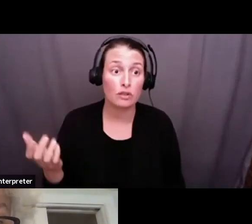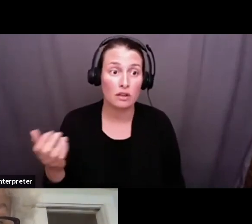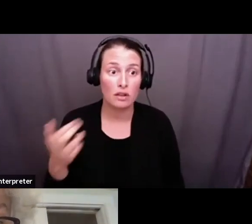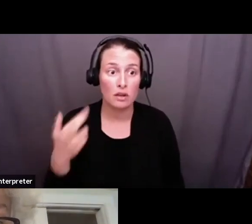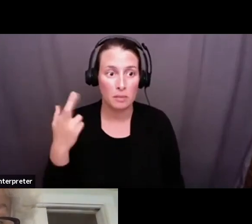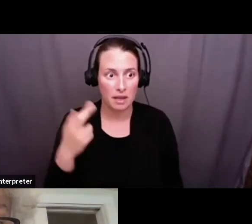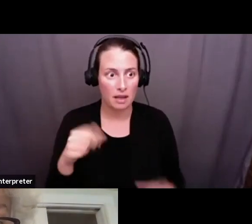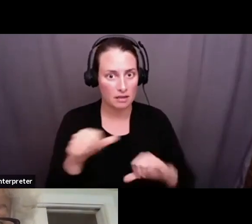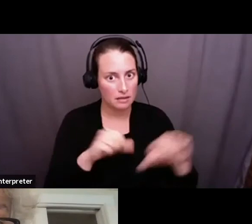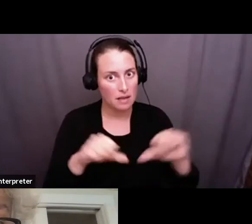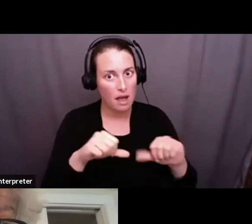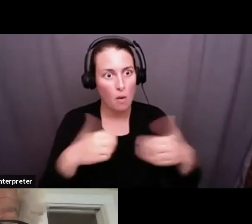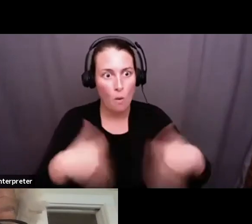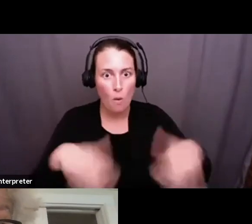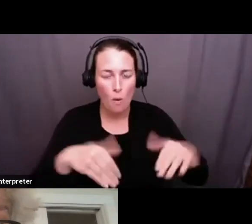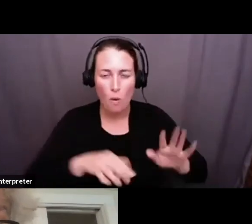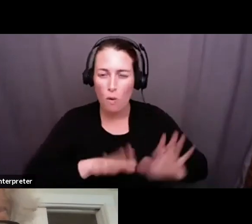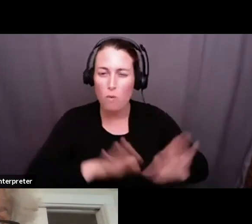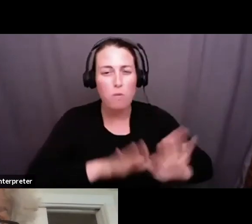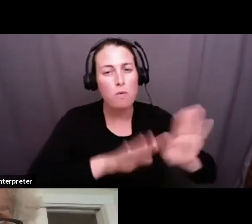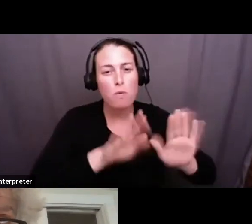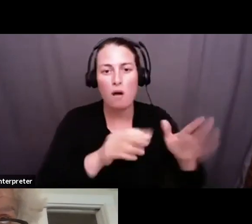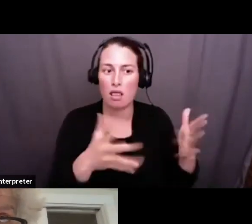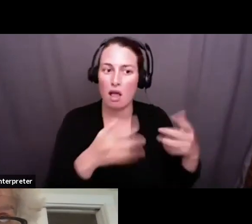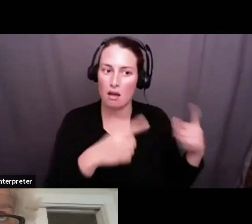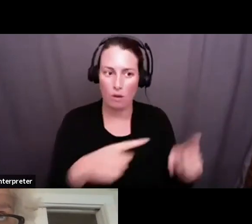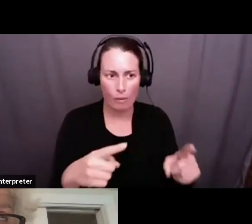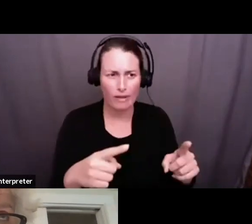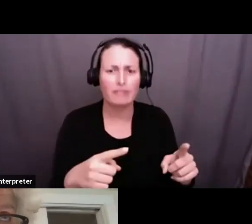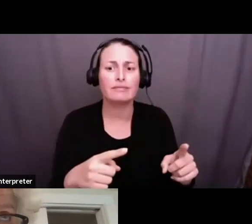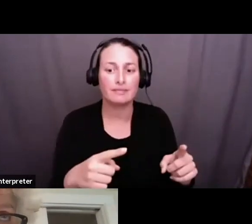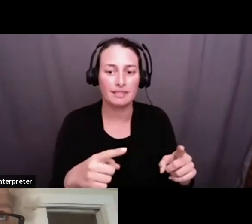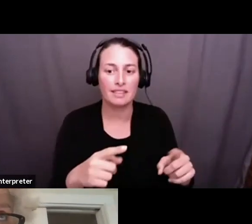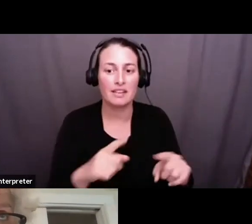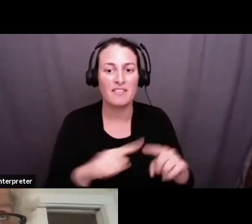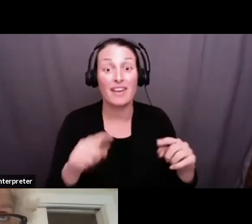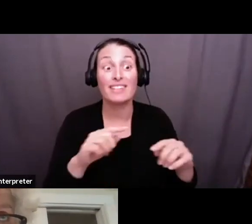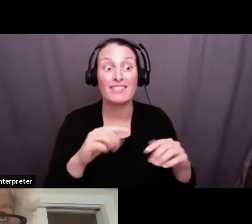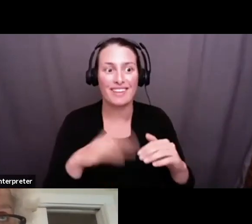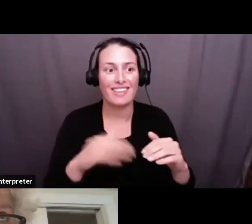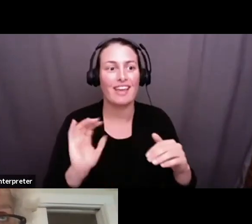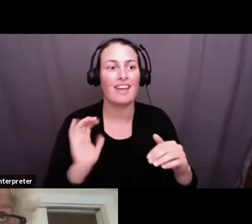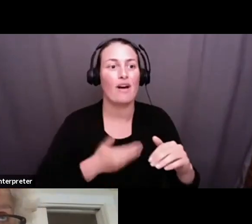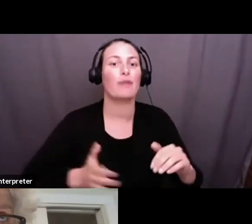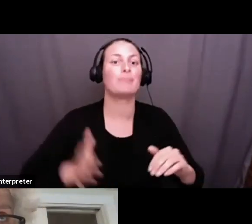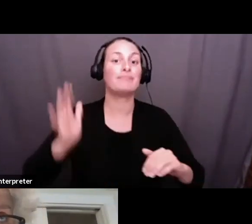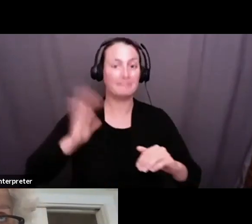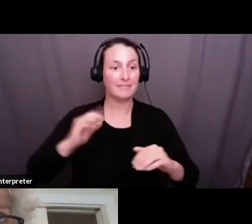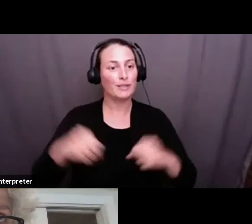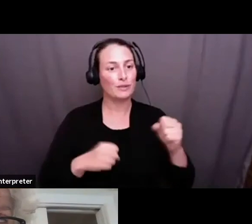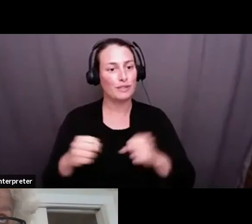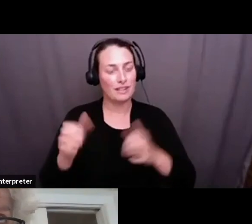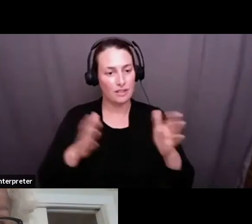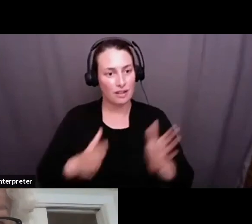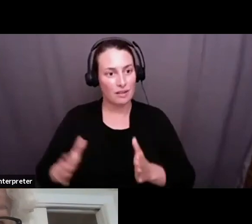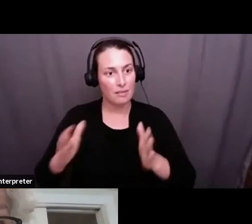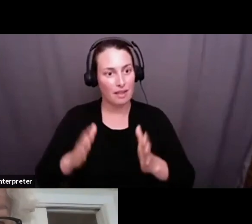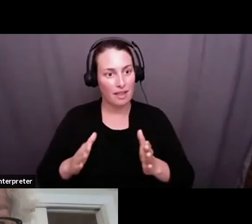right now, and different from whenever the last strategic plan came out, which was more